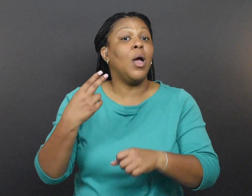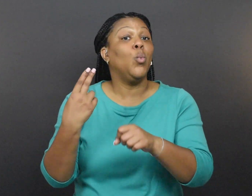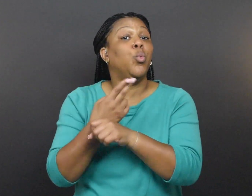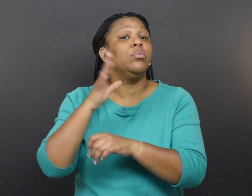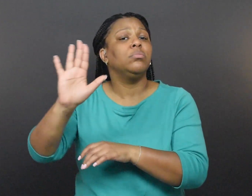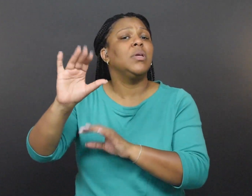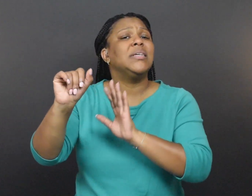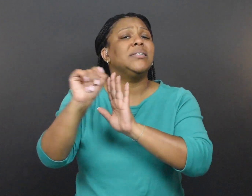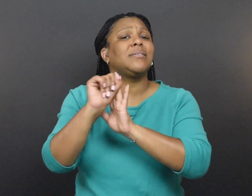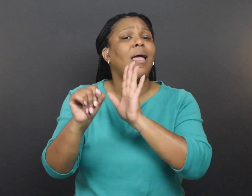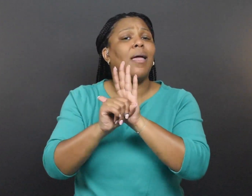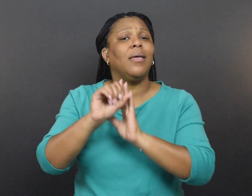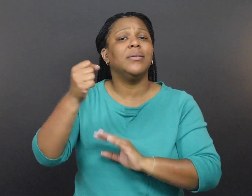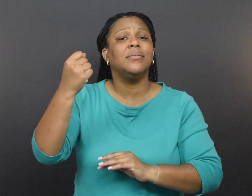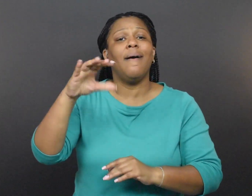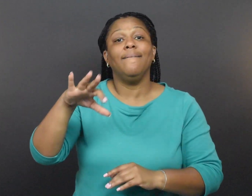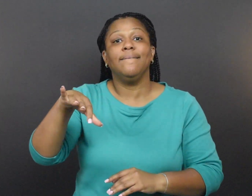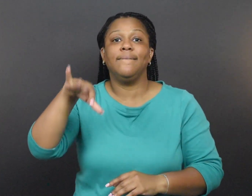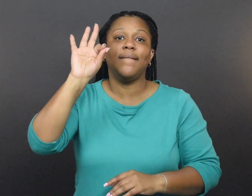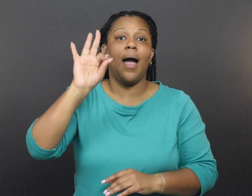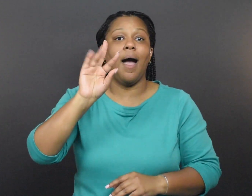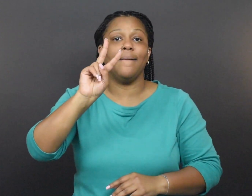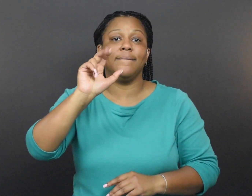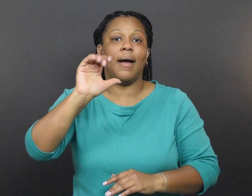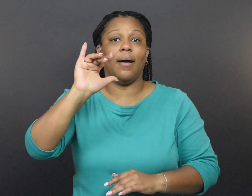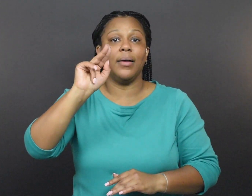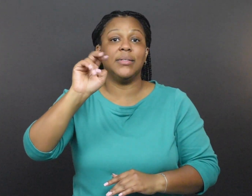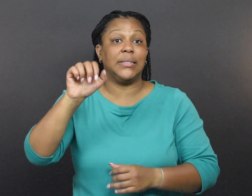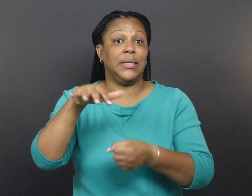o Use the state’s Find Vaccine Locations map